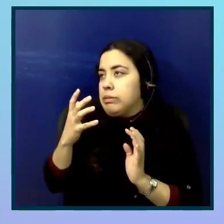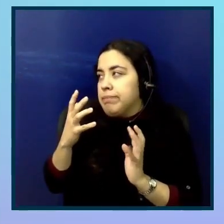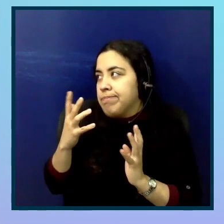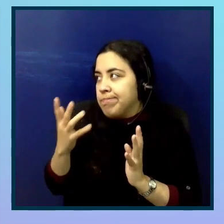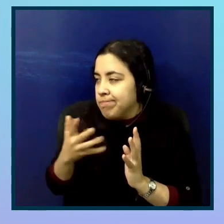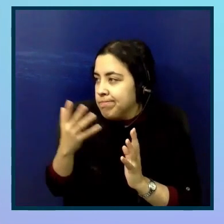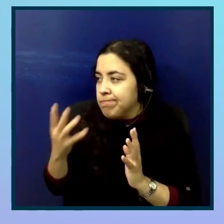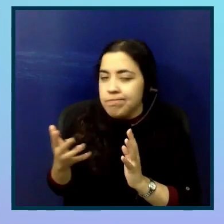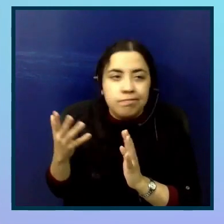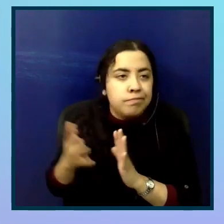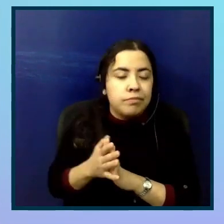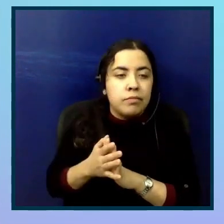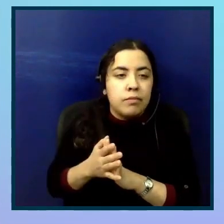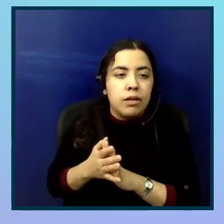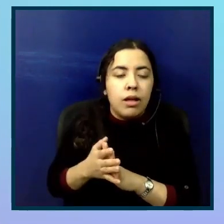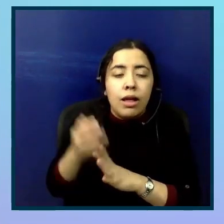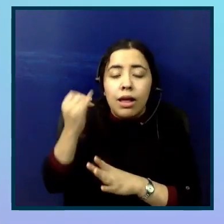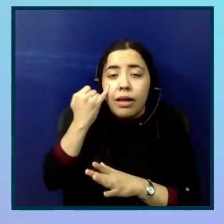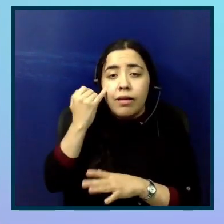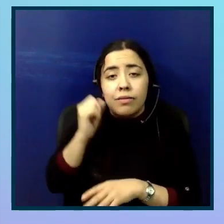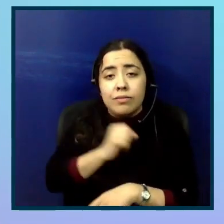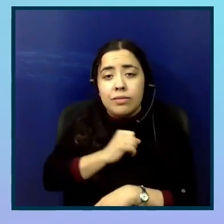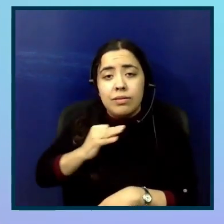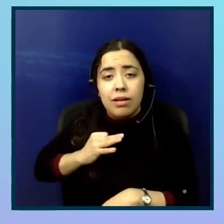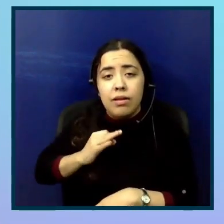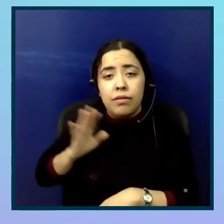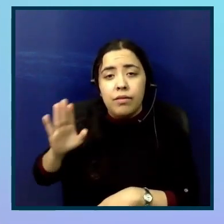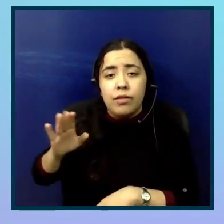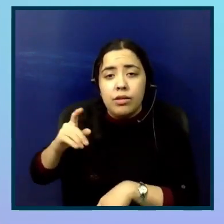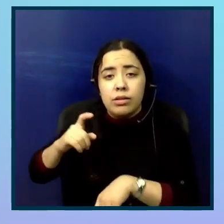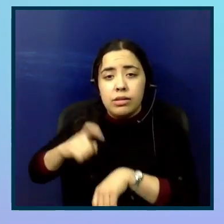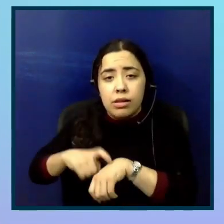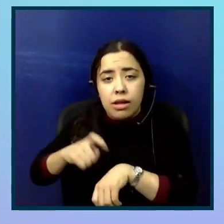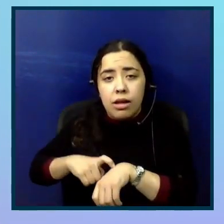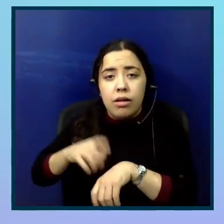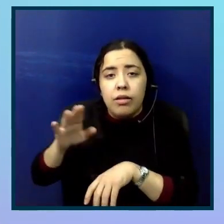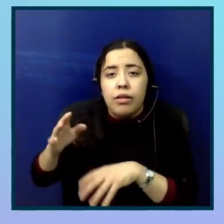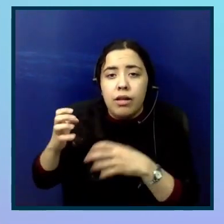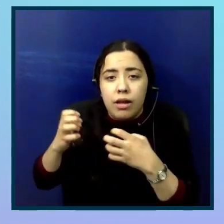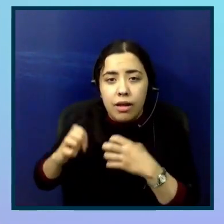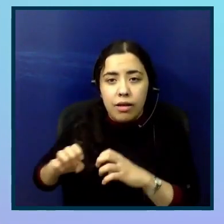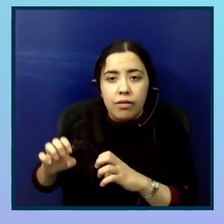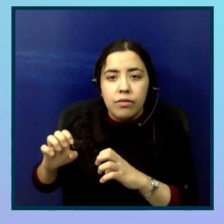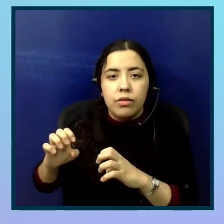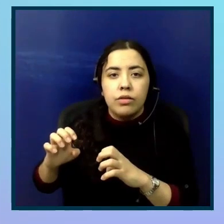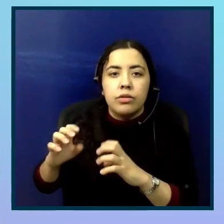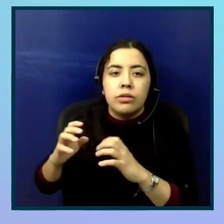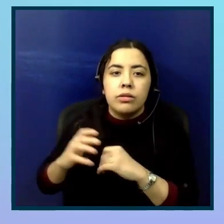we don't wanna take someone's time and effort without, a lot of times without compensating for them.